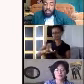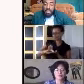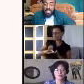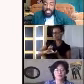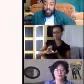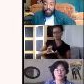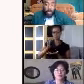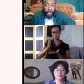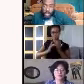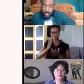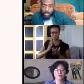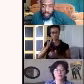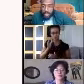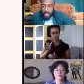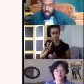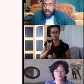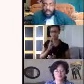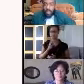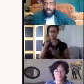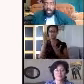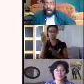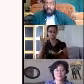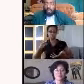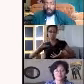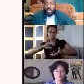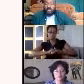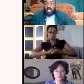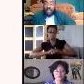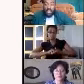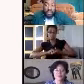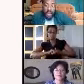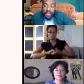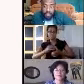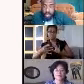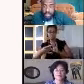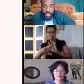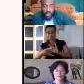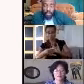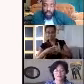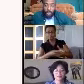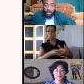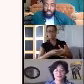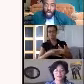maybe it's about partnership, maybe it's about giving that space that you, that people talk